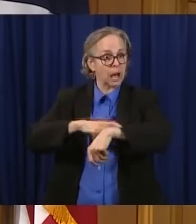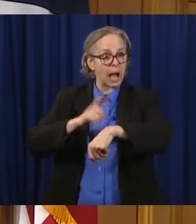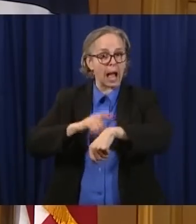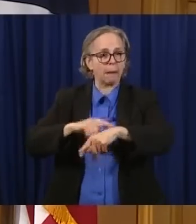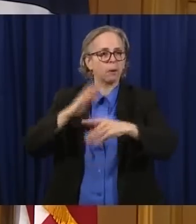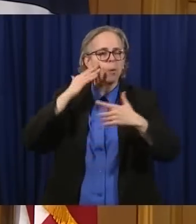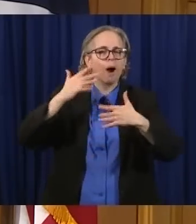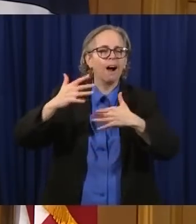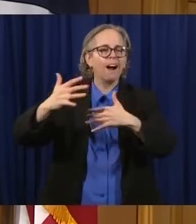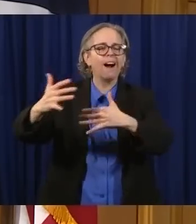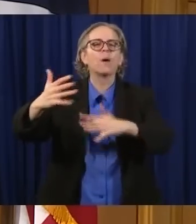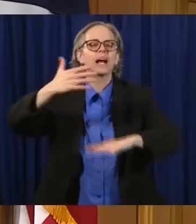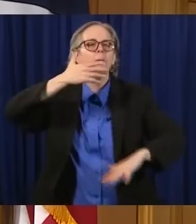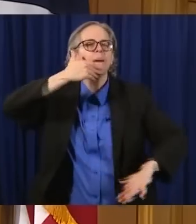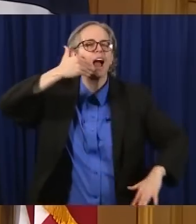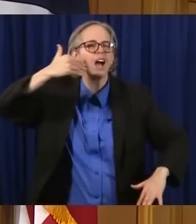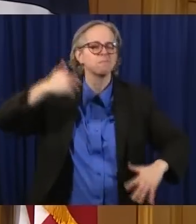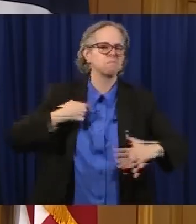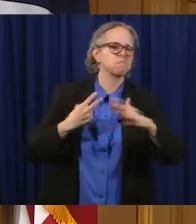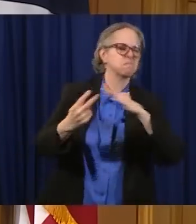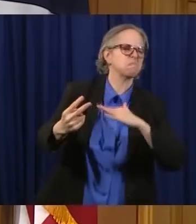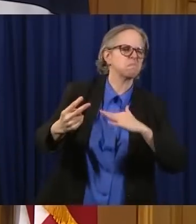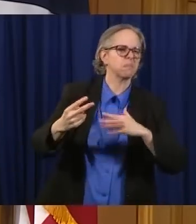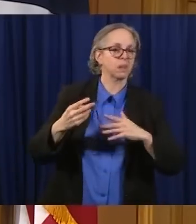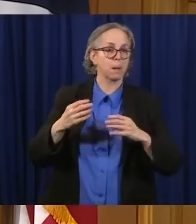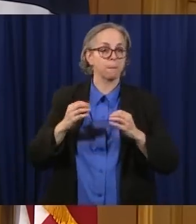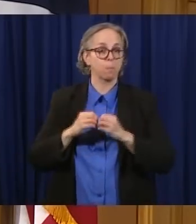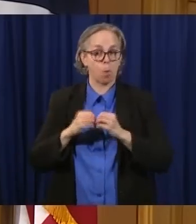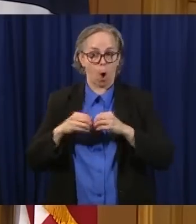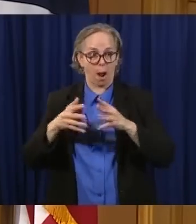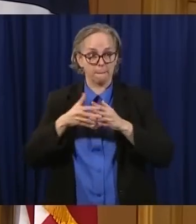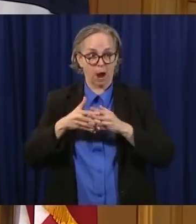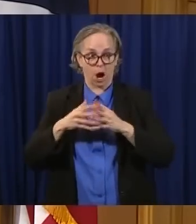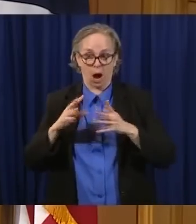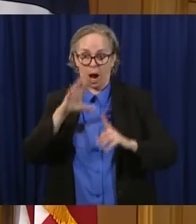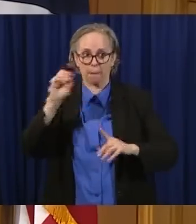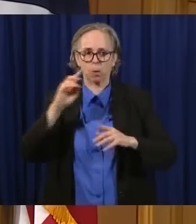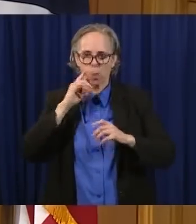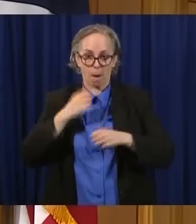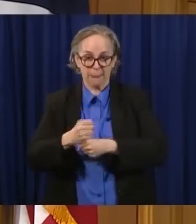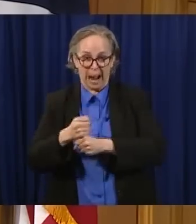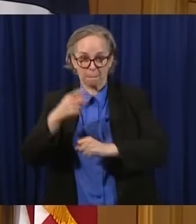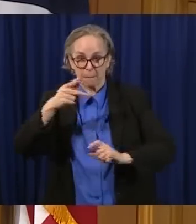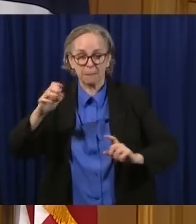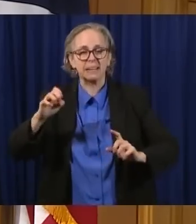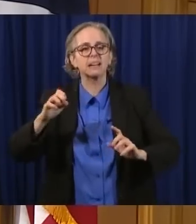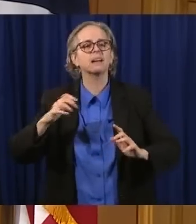I THINK THE GOOD NEWS IS, I BELIEVE, AS TIME GOES ON AND WE HAVE BOUGHT SOME TIME THAT